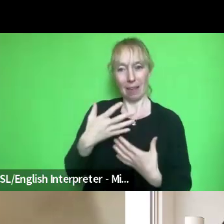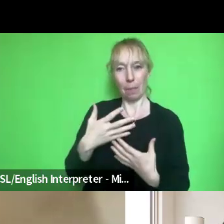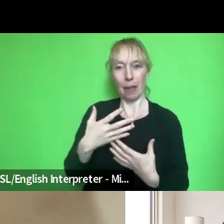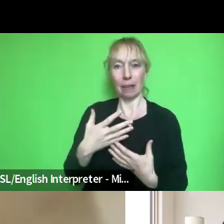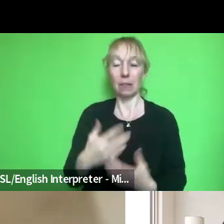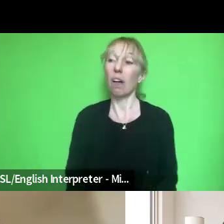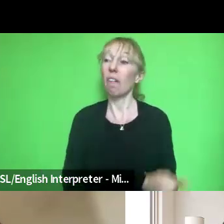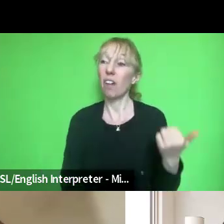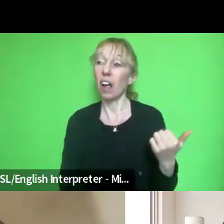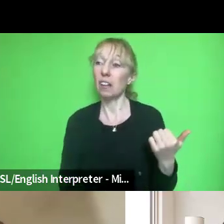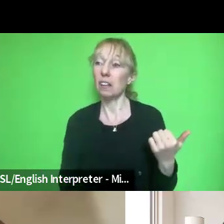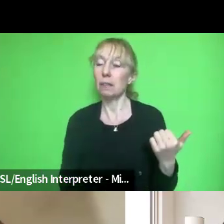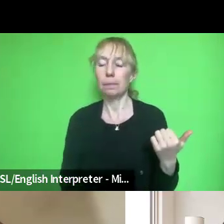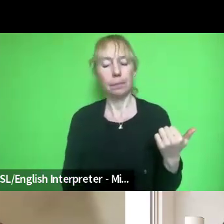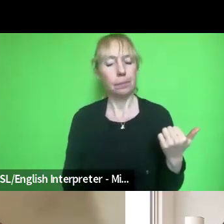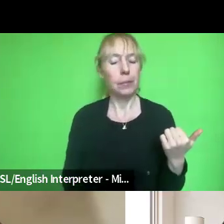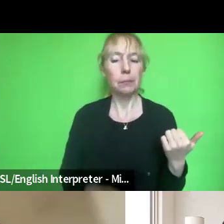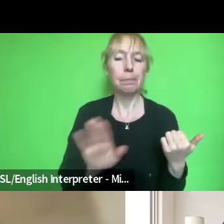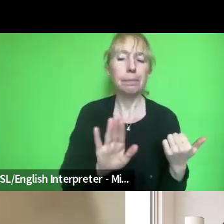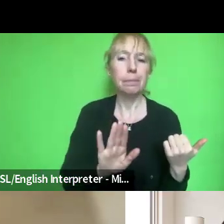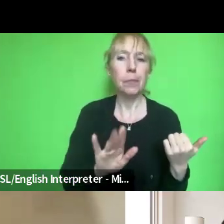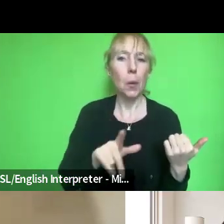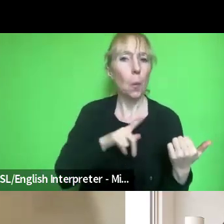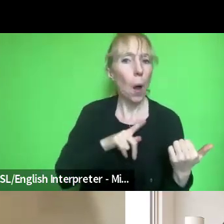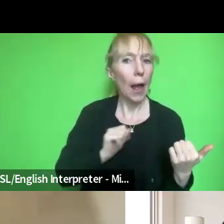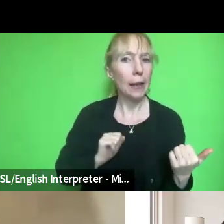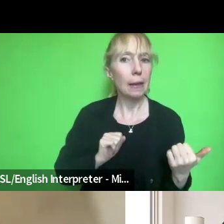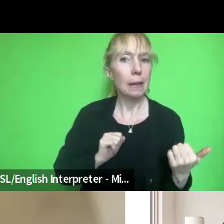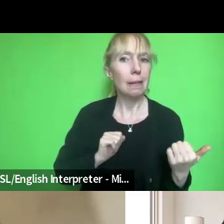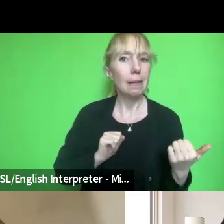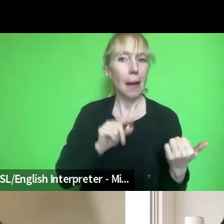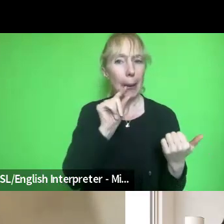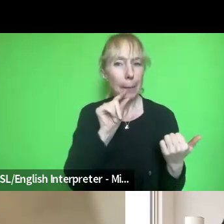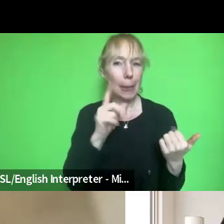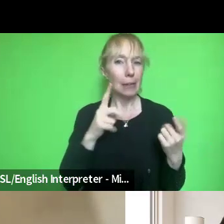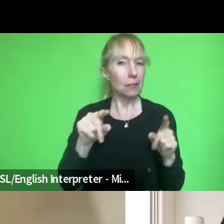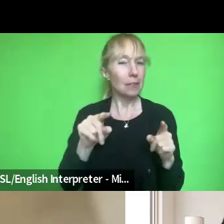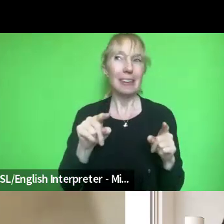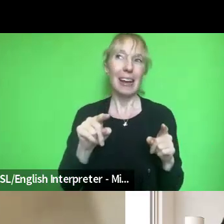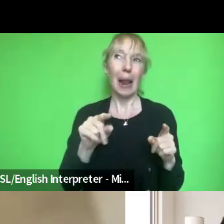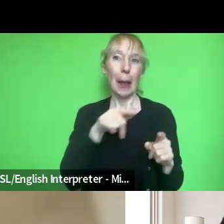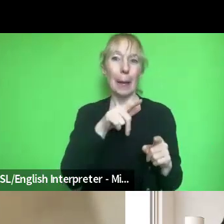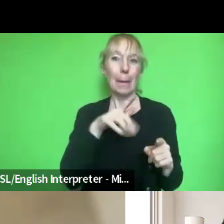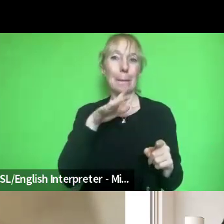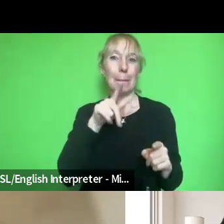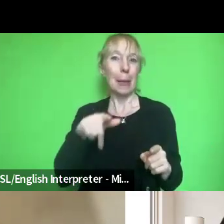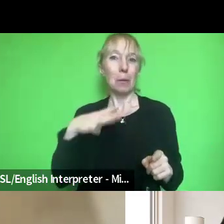cool." Why? And you know, I think people sometimes don't want to be seen as challenging, but it's not challenging. Like, it shows that you're inquisitive.